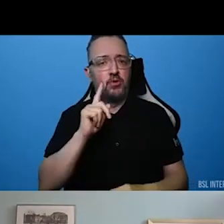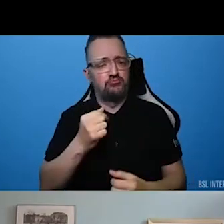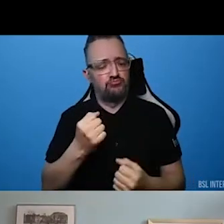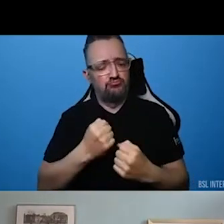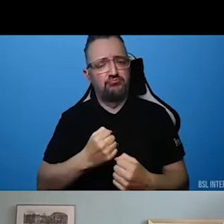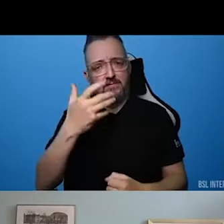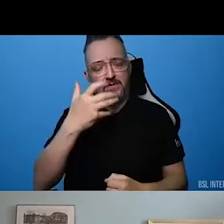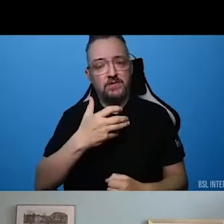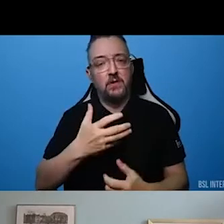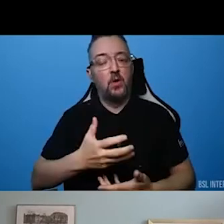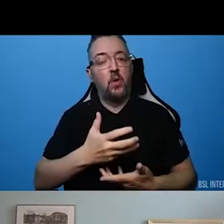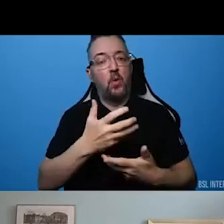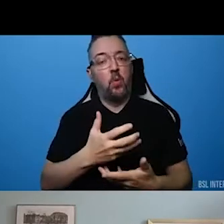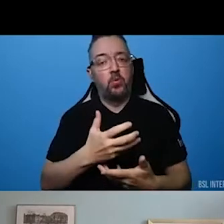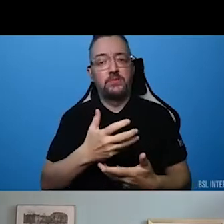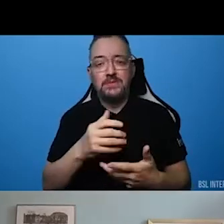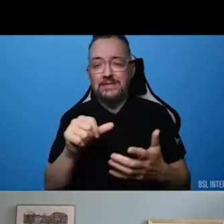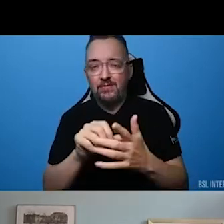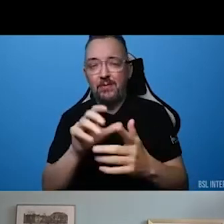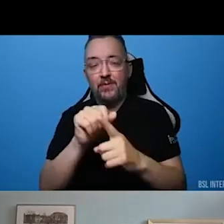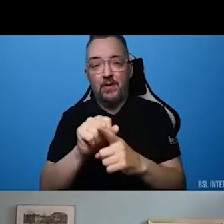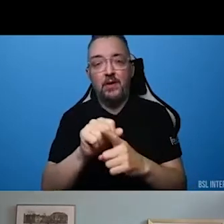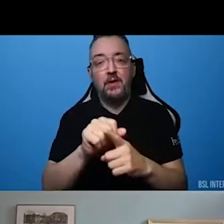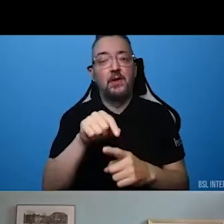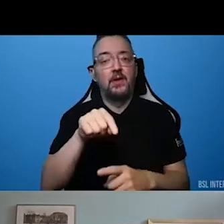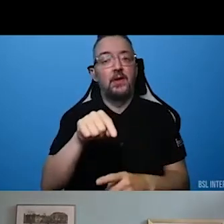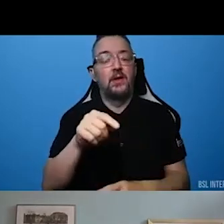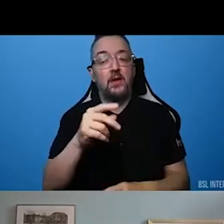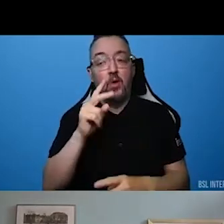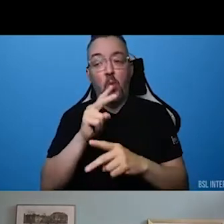holding what it's quite hard to make out but if I'm reading it correctly it looks to me like